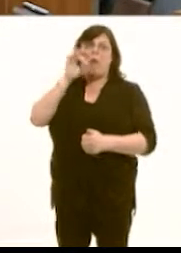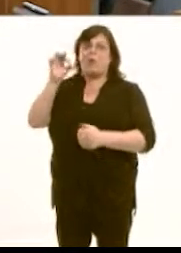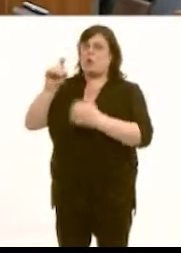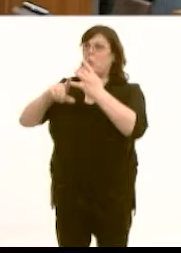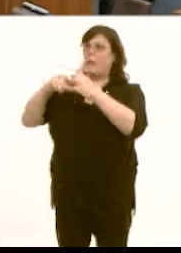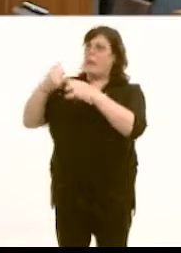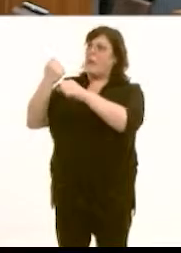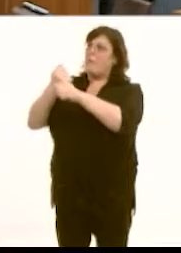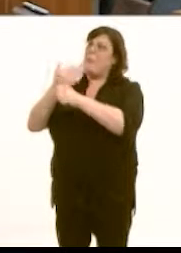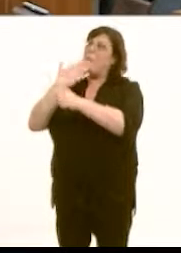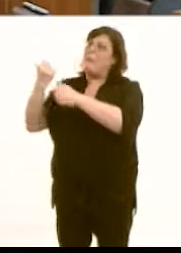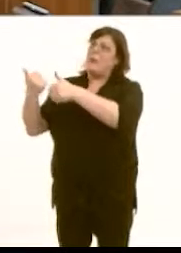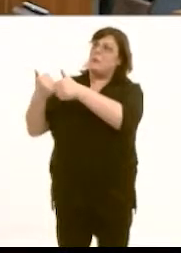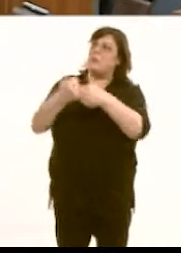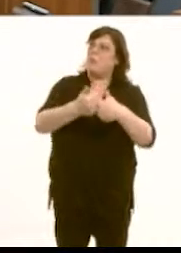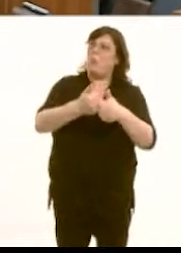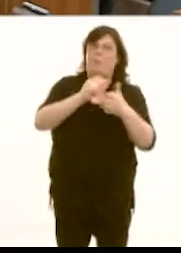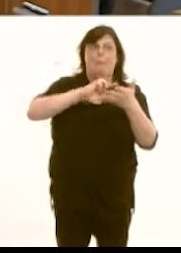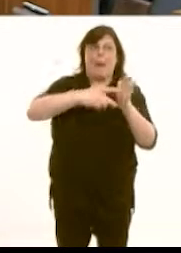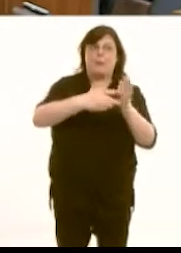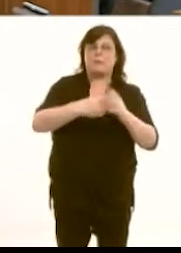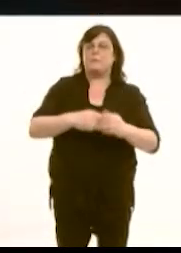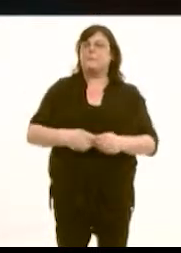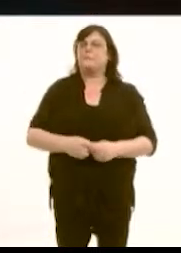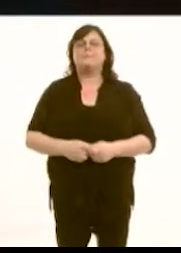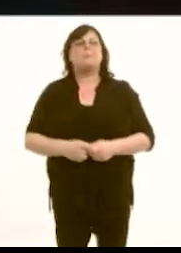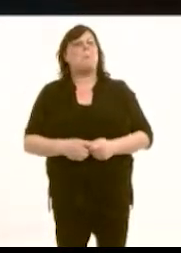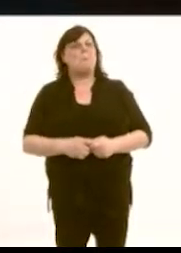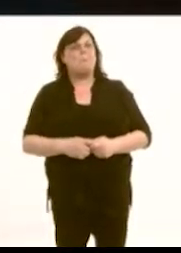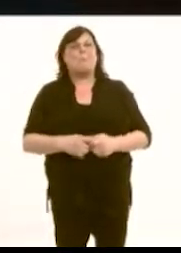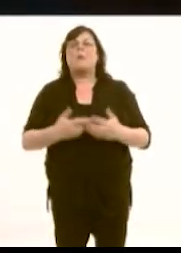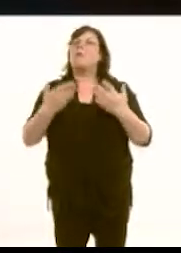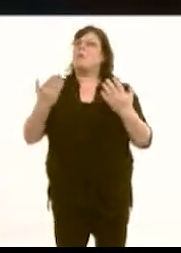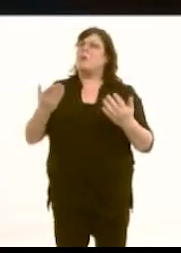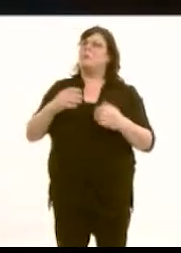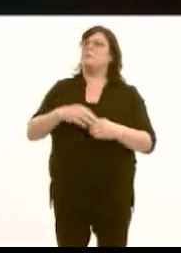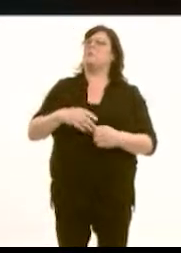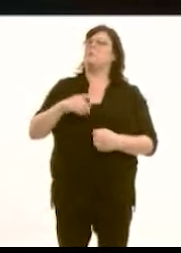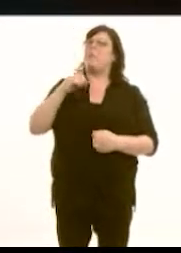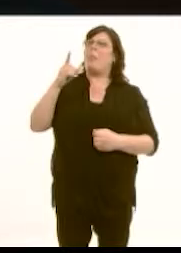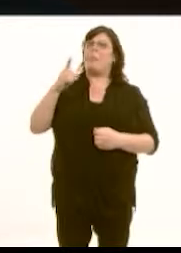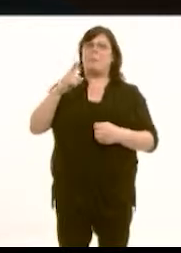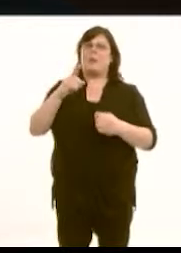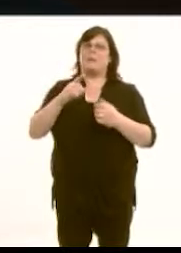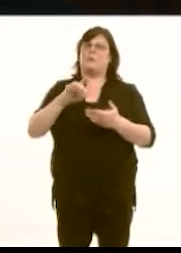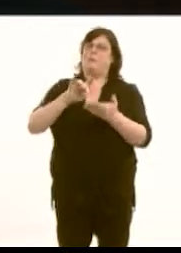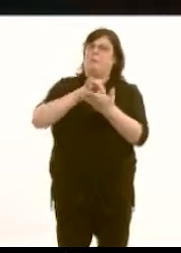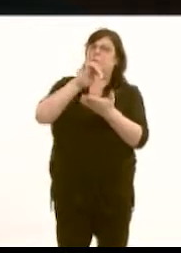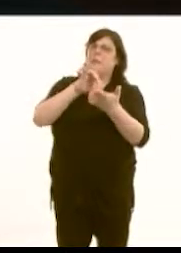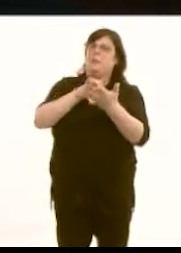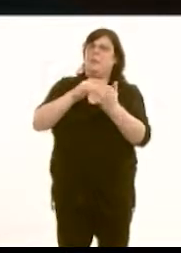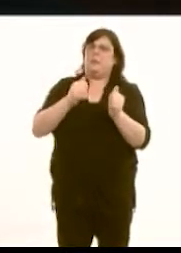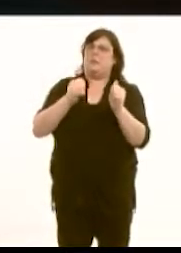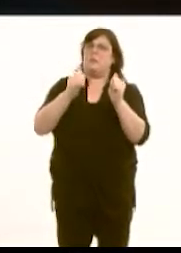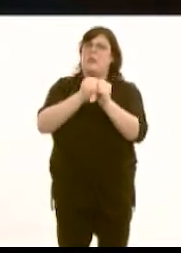Altaf Hussain: First Minister, the city deal proposals are an exciting prospect for the whole Swansea bay region.